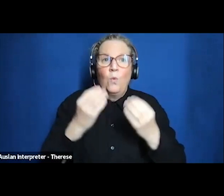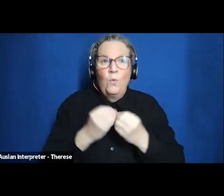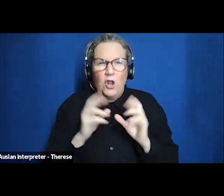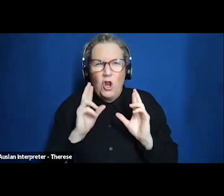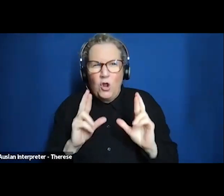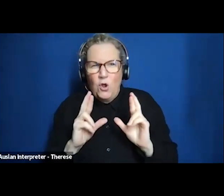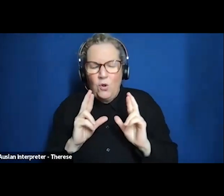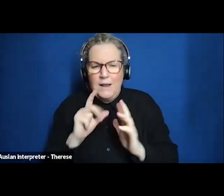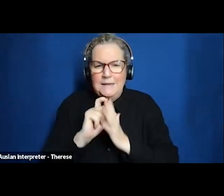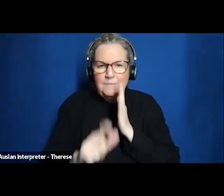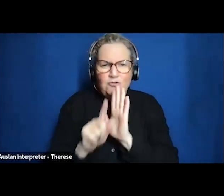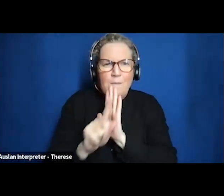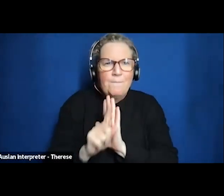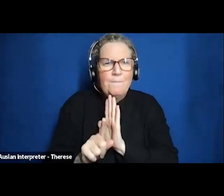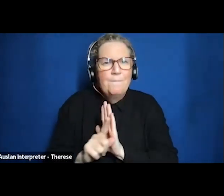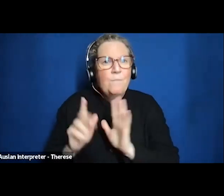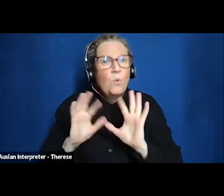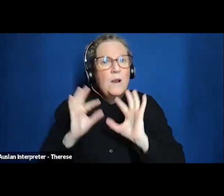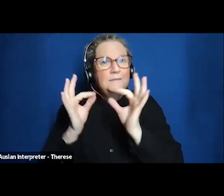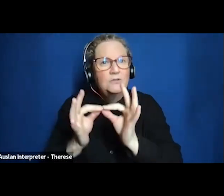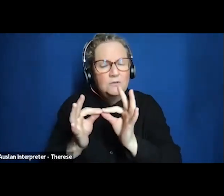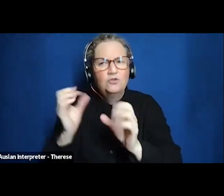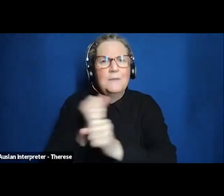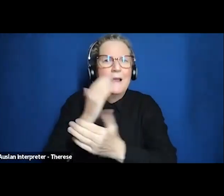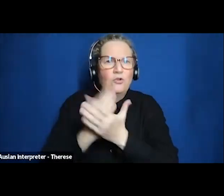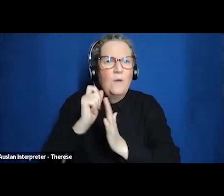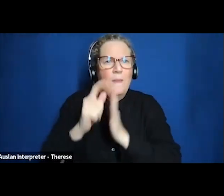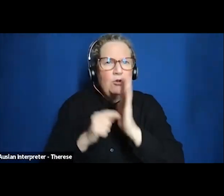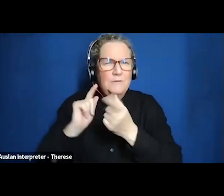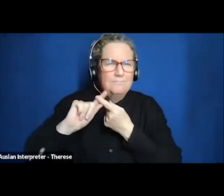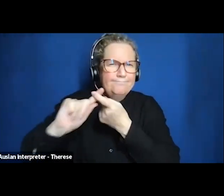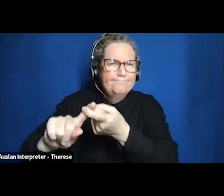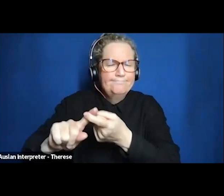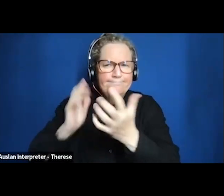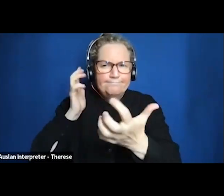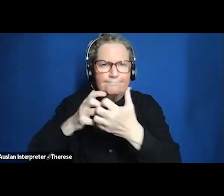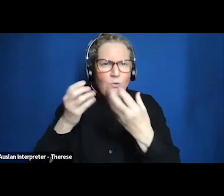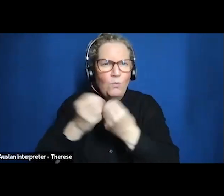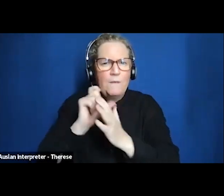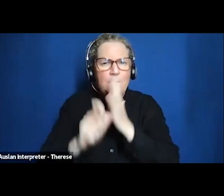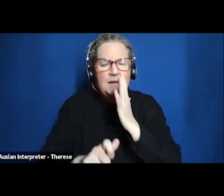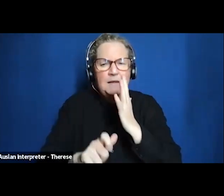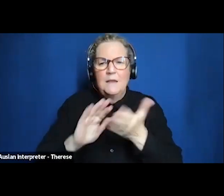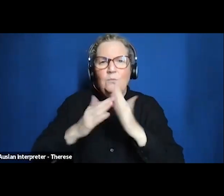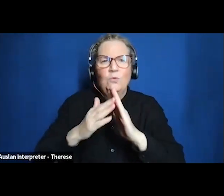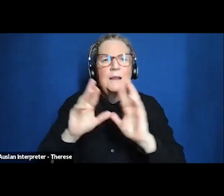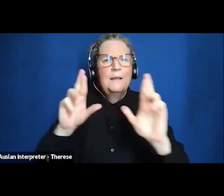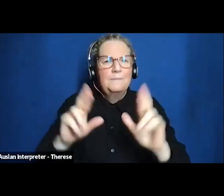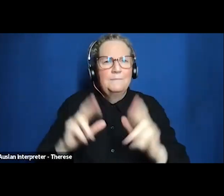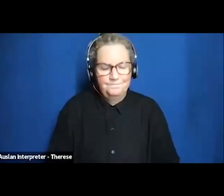representative organizations to ensure the project remains aligned with the disability community's expectations.